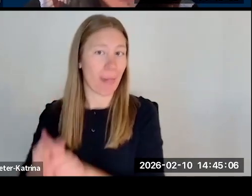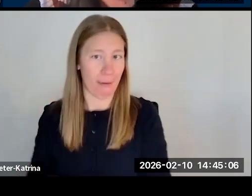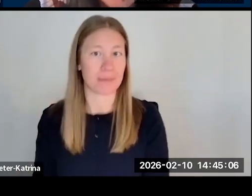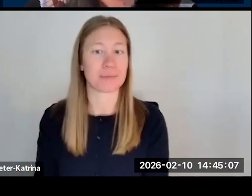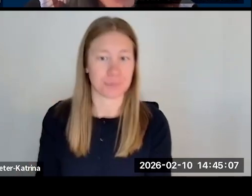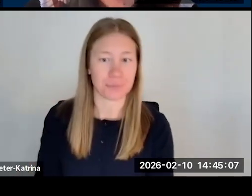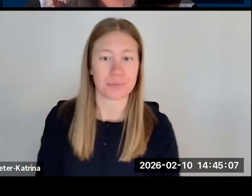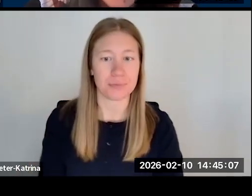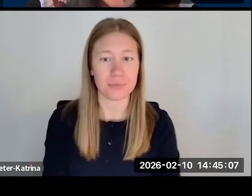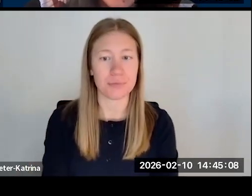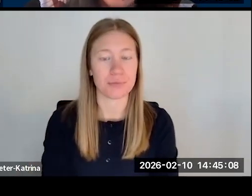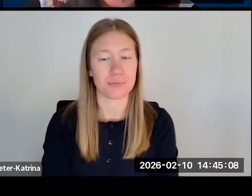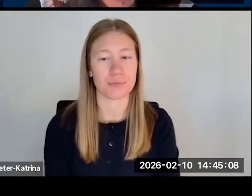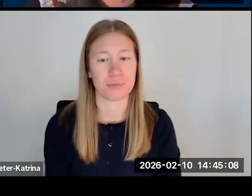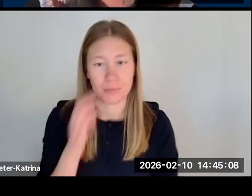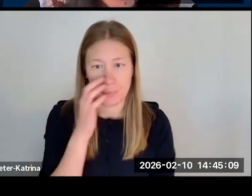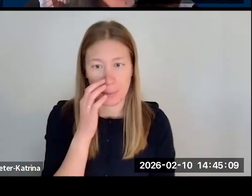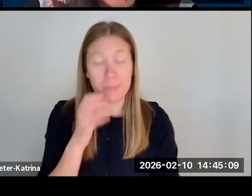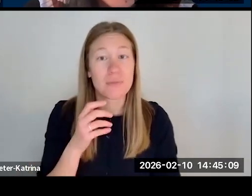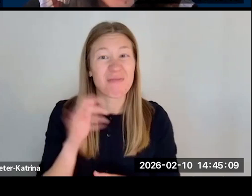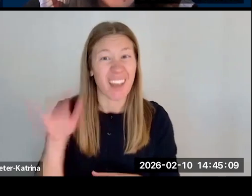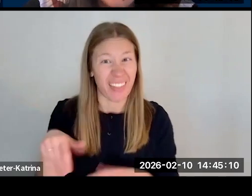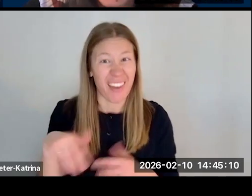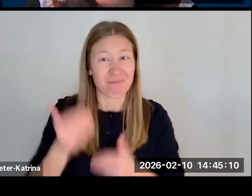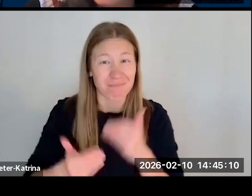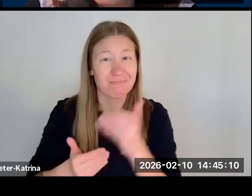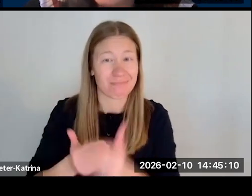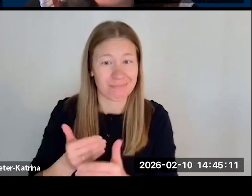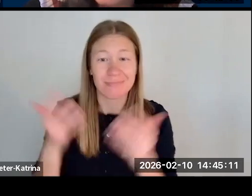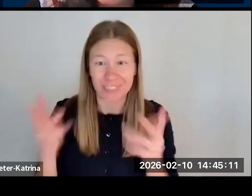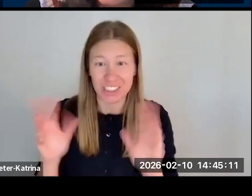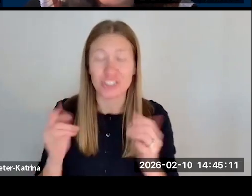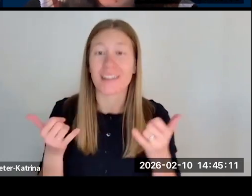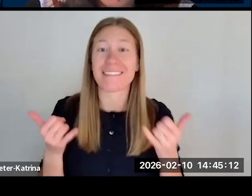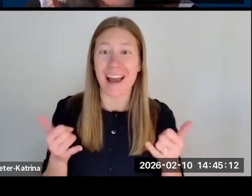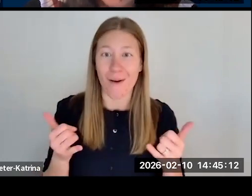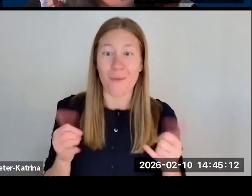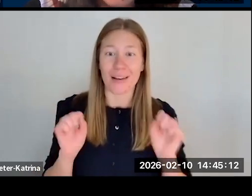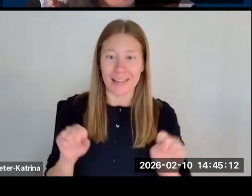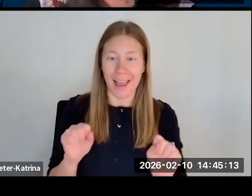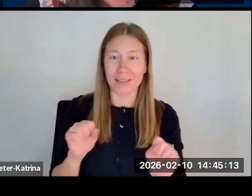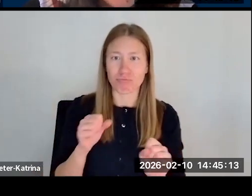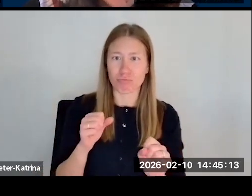And then once I do that I can double check and see that my paragraph spacing is set up correctly